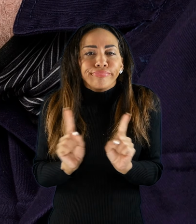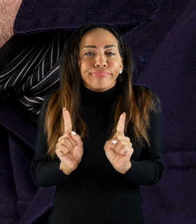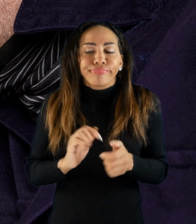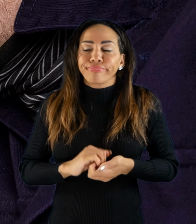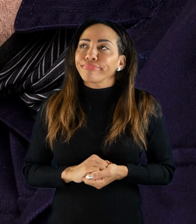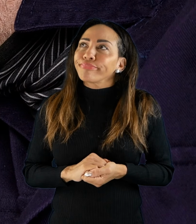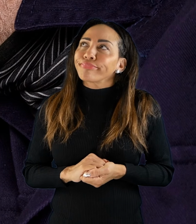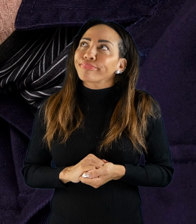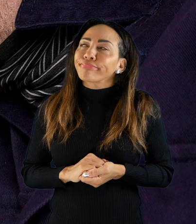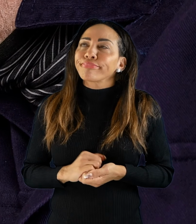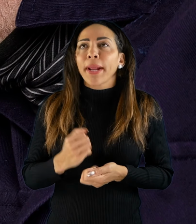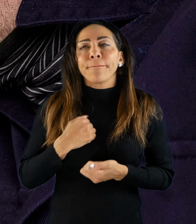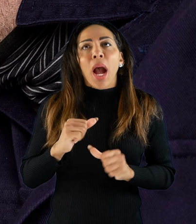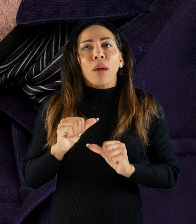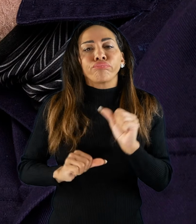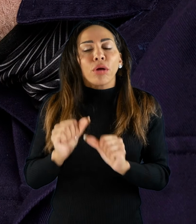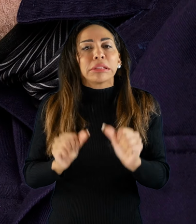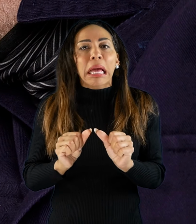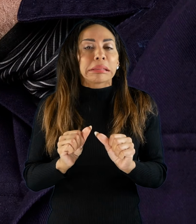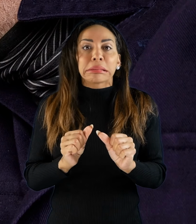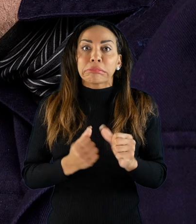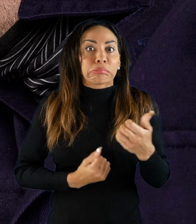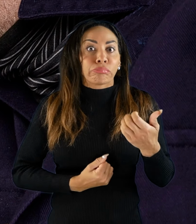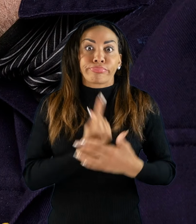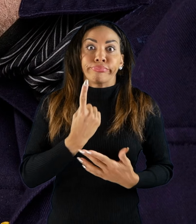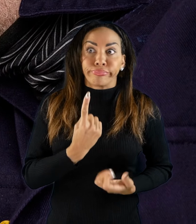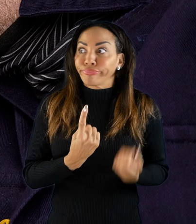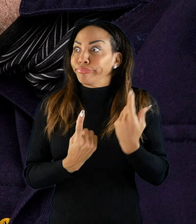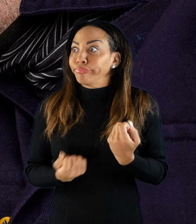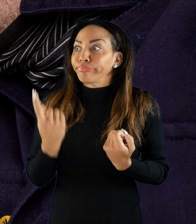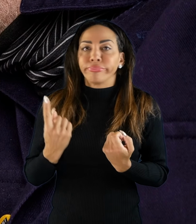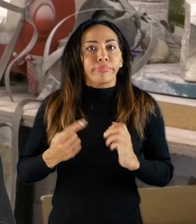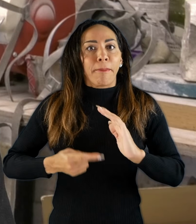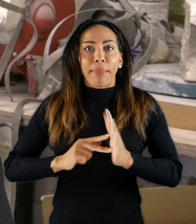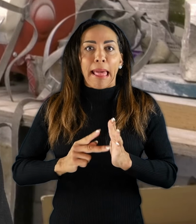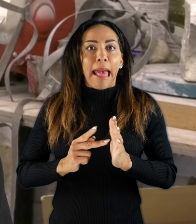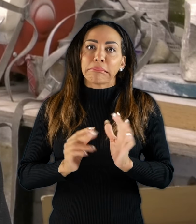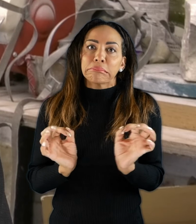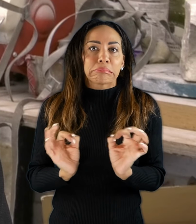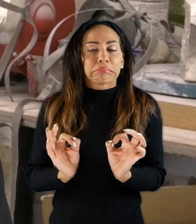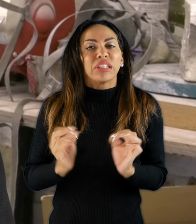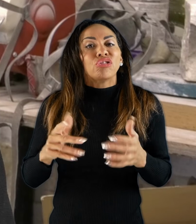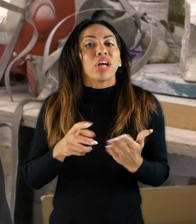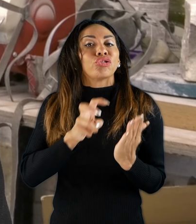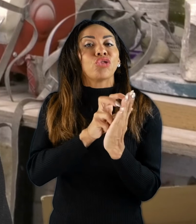Well, I think my process is quite random, really. I don't have a plan. I often make notes. So anything that interests me, I think, "Oh, that's all right.